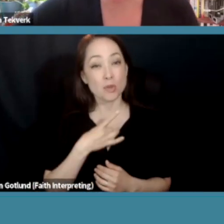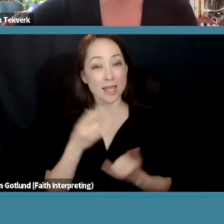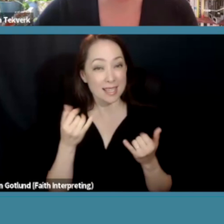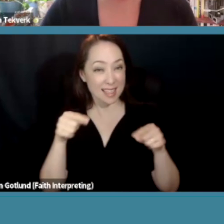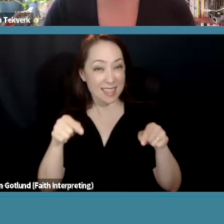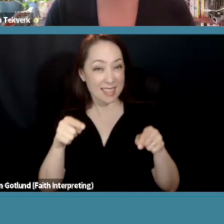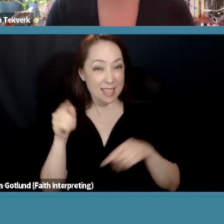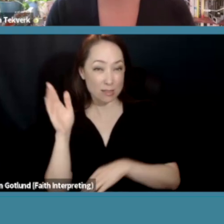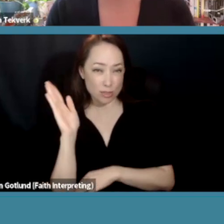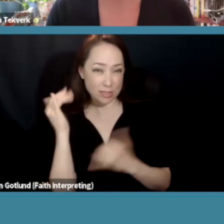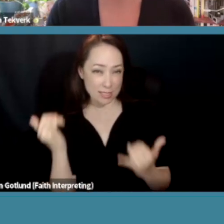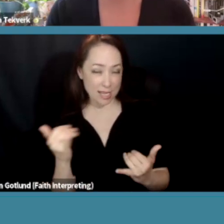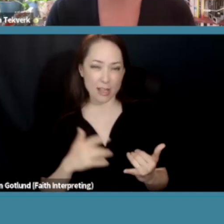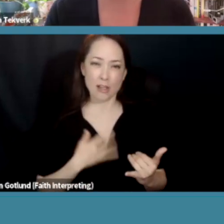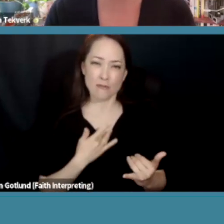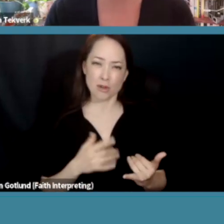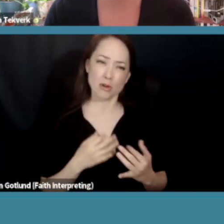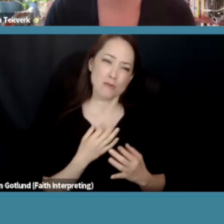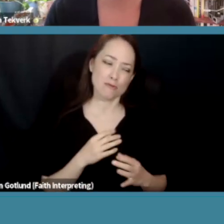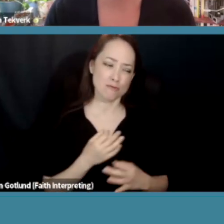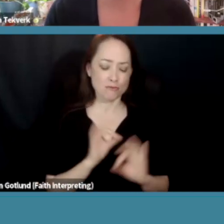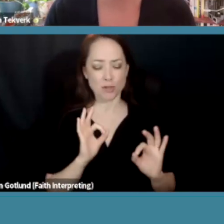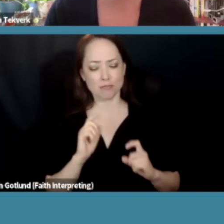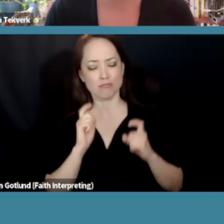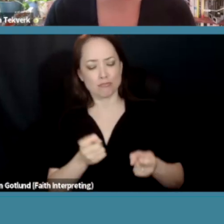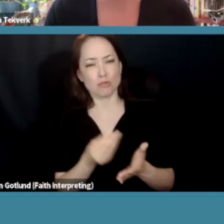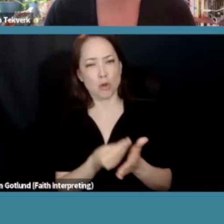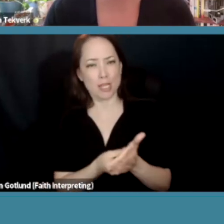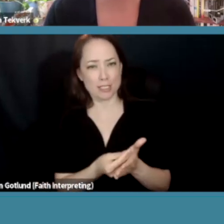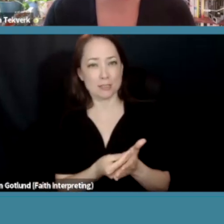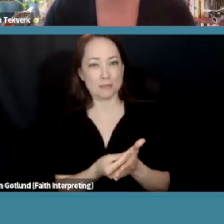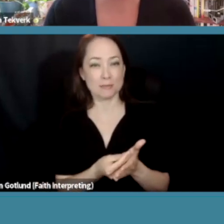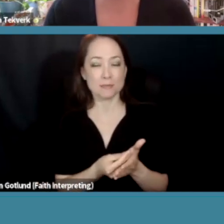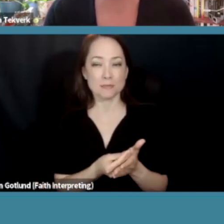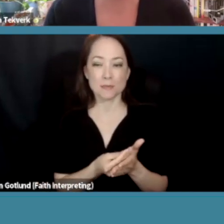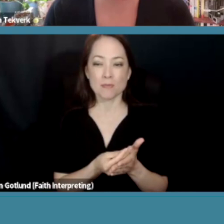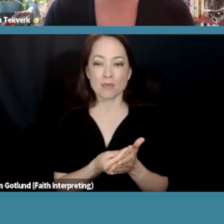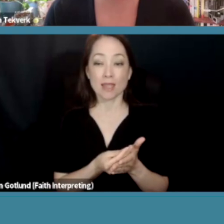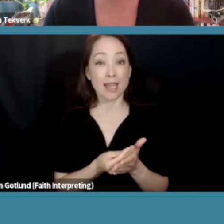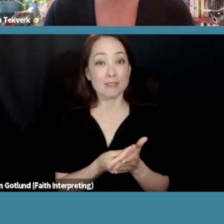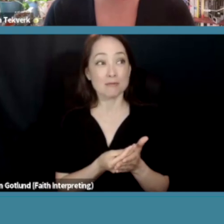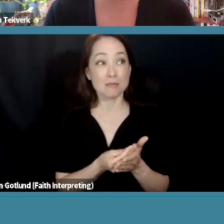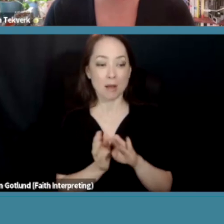feel free to drop us a donation. And with that, we'll get things started.